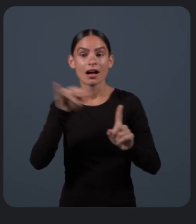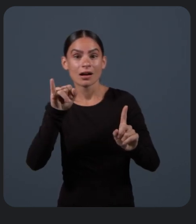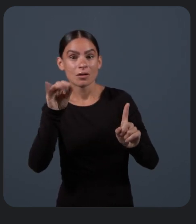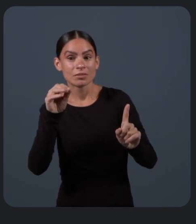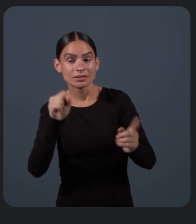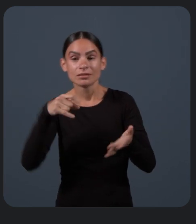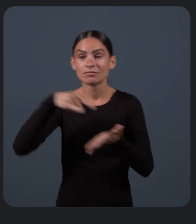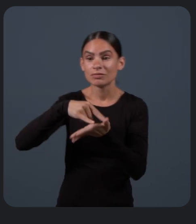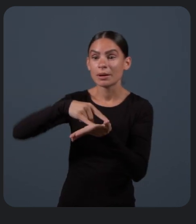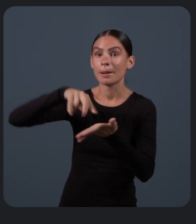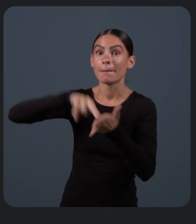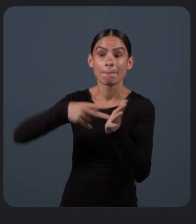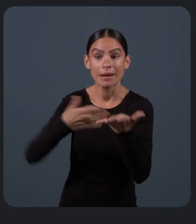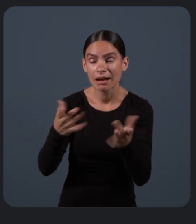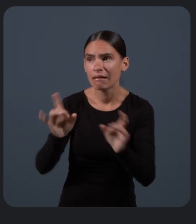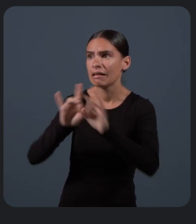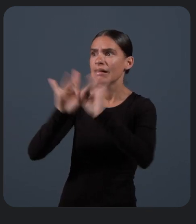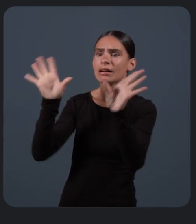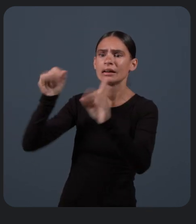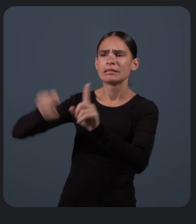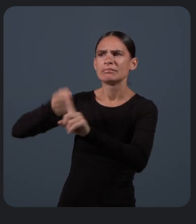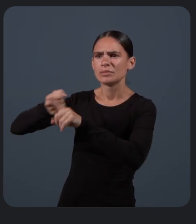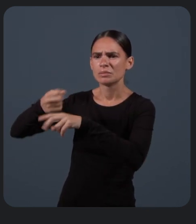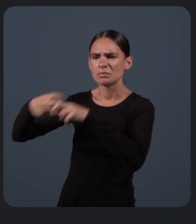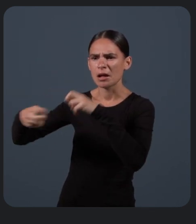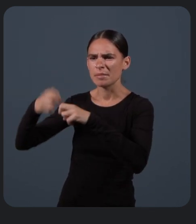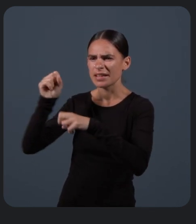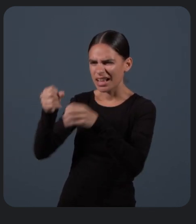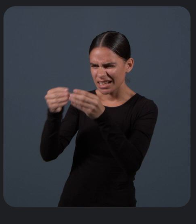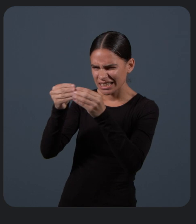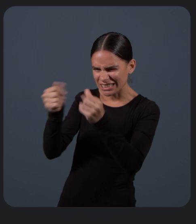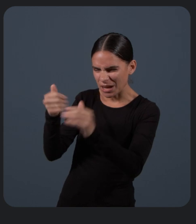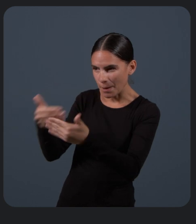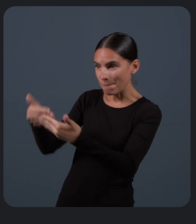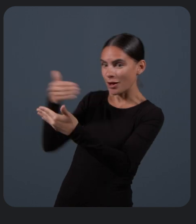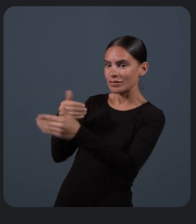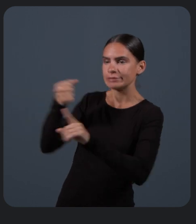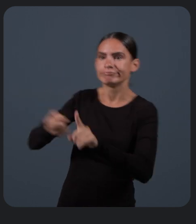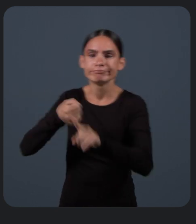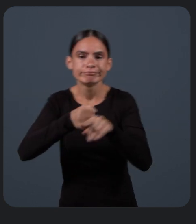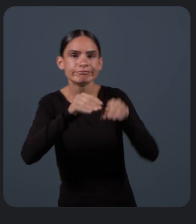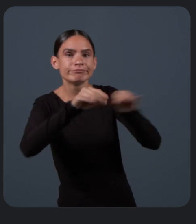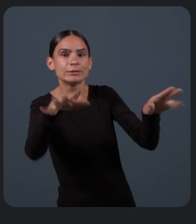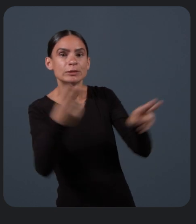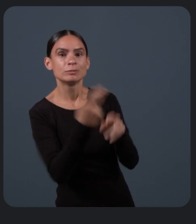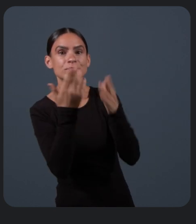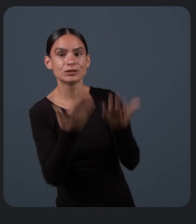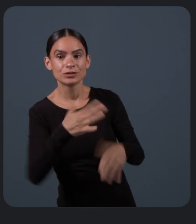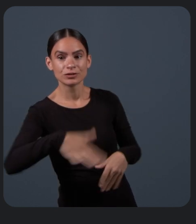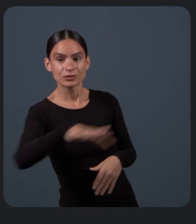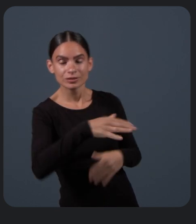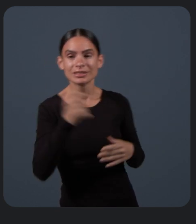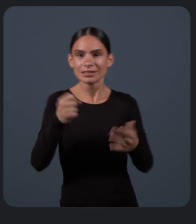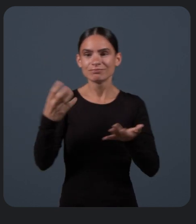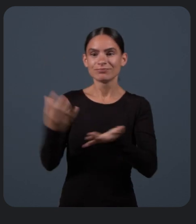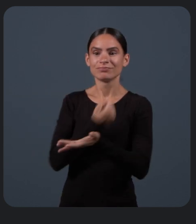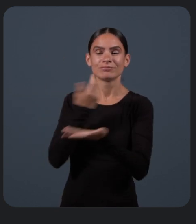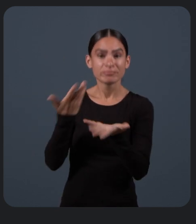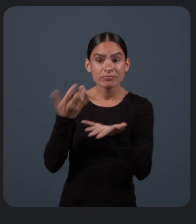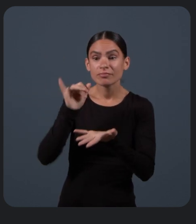before they impact a large number of your users. And you can take advantage of these updates simply by adding the latest version of the Crashlytics